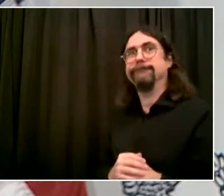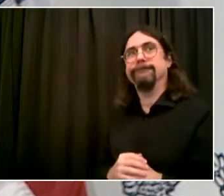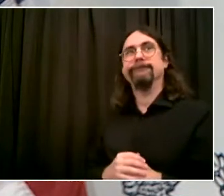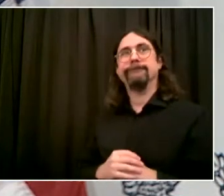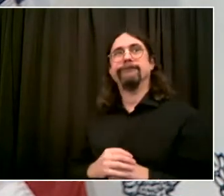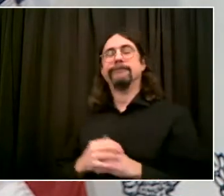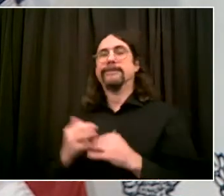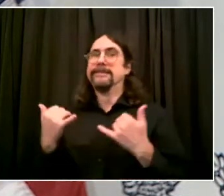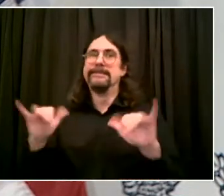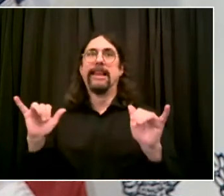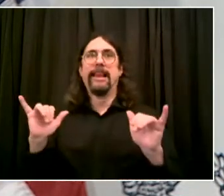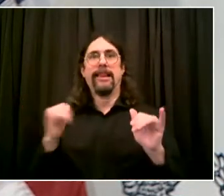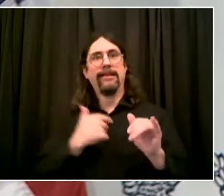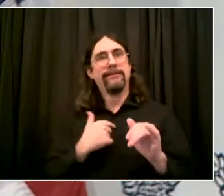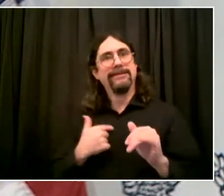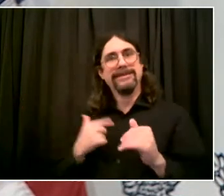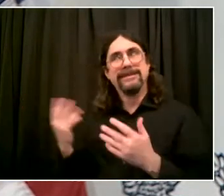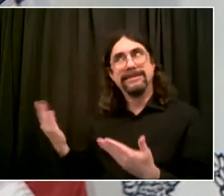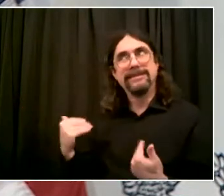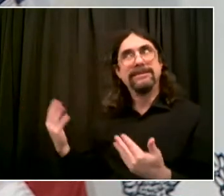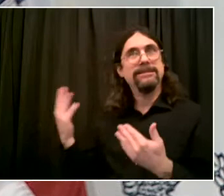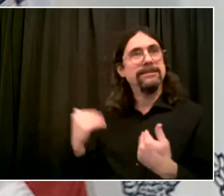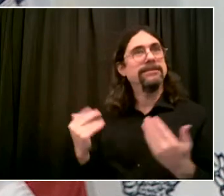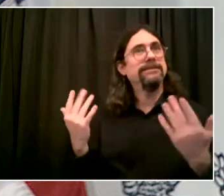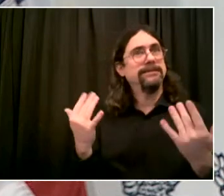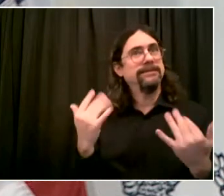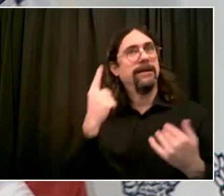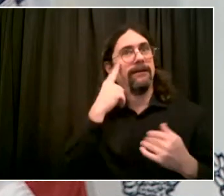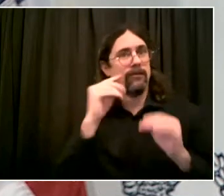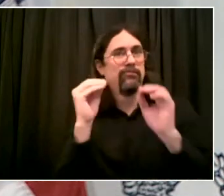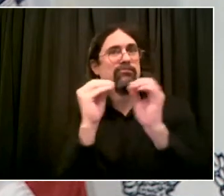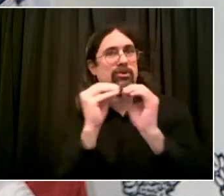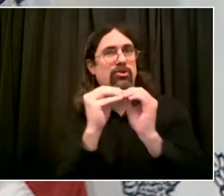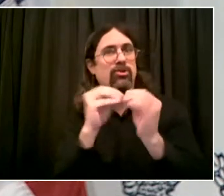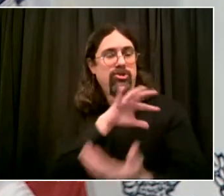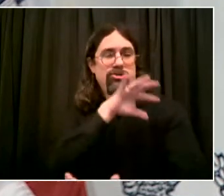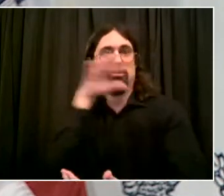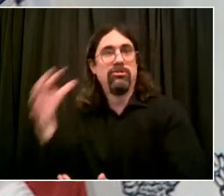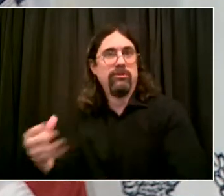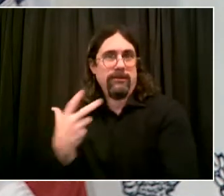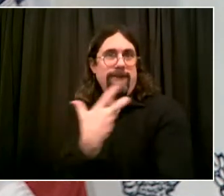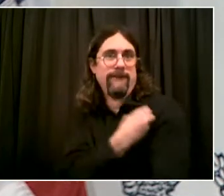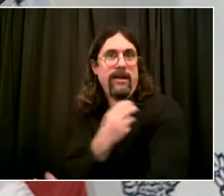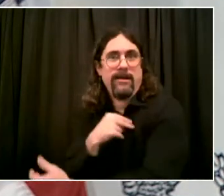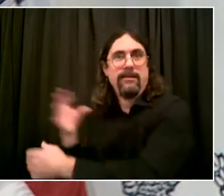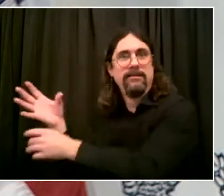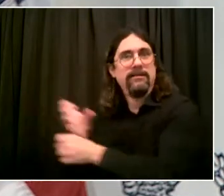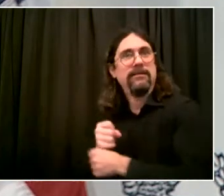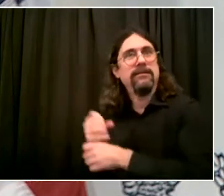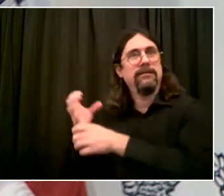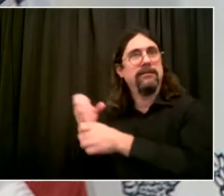CONSTANTLL Y FIGHTING FOR MORE SUPPLY, , THIS ALL COMES